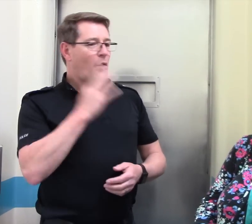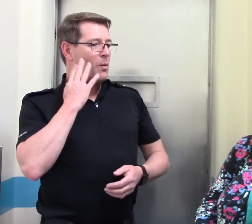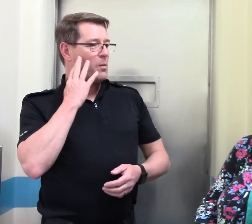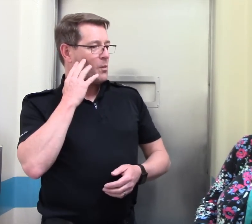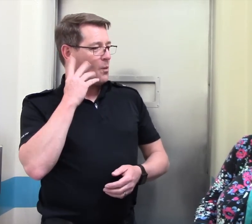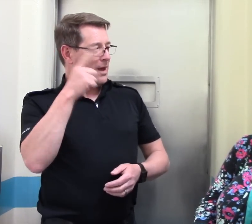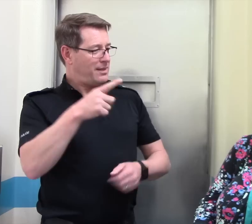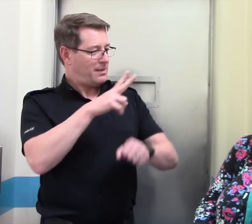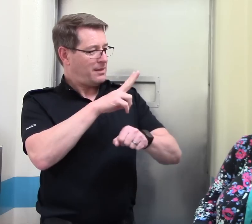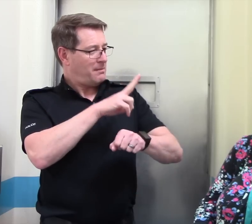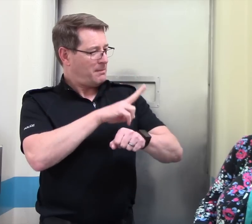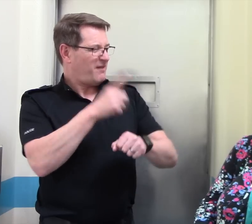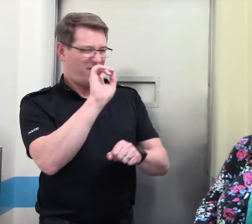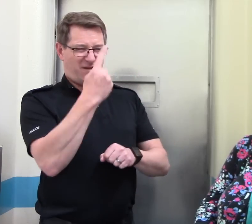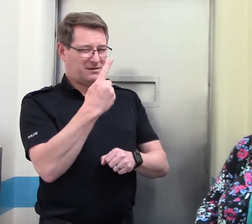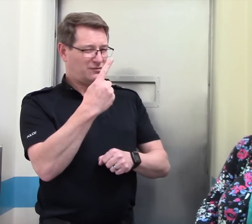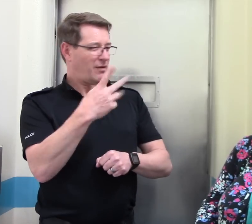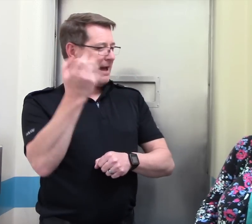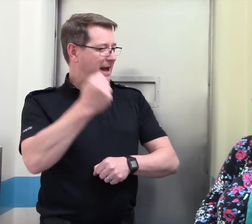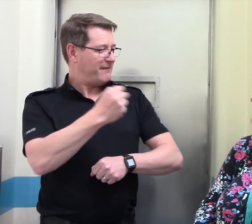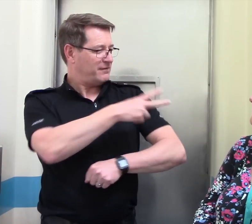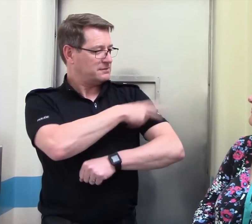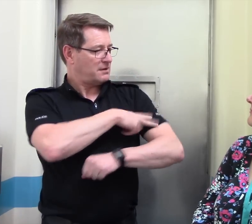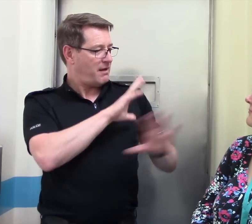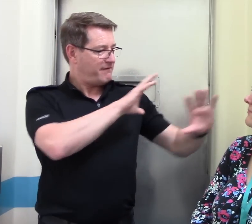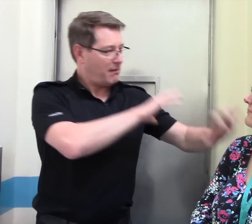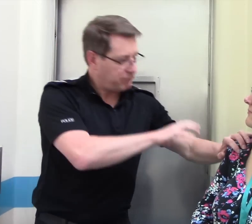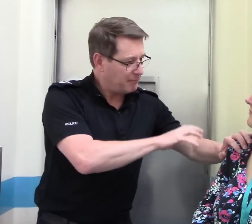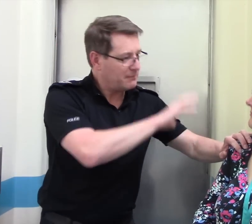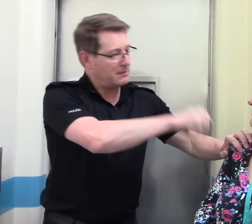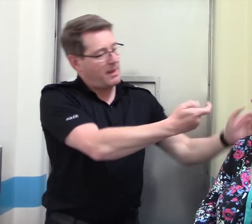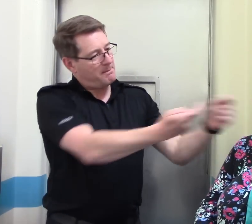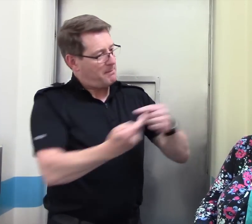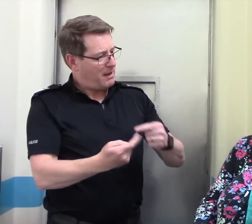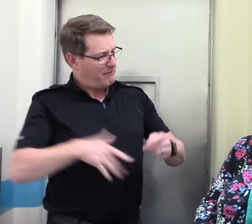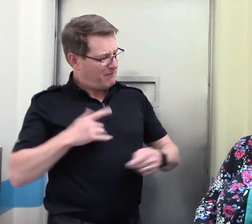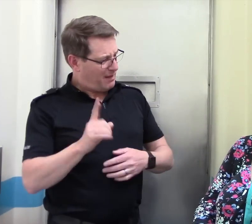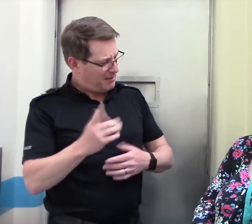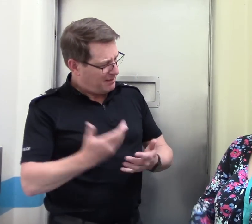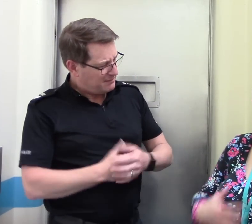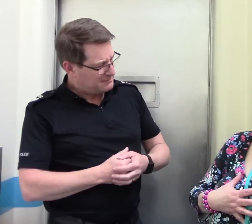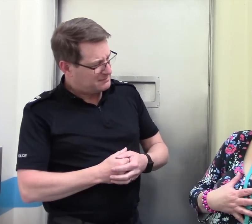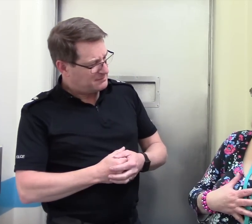Glen: What did it feel like when the staff stopped you and brought you back?